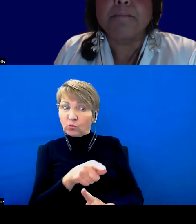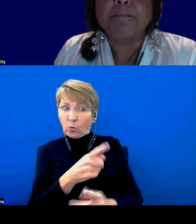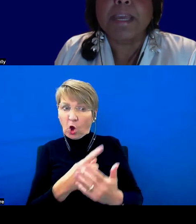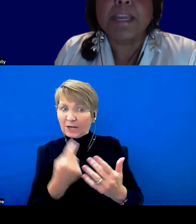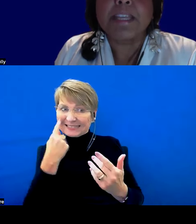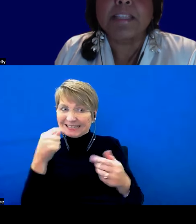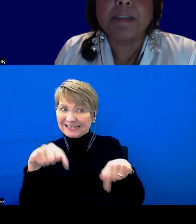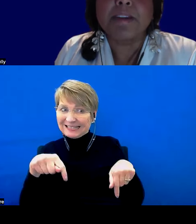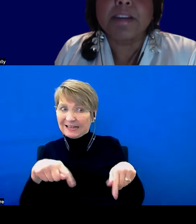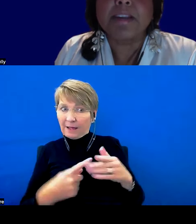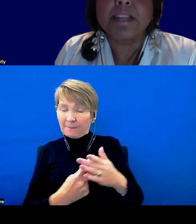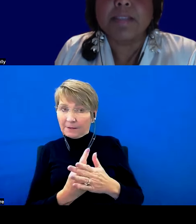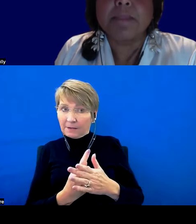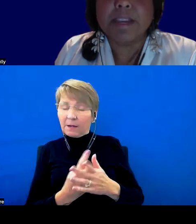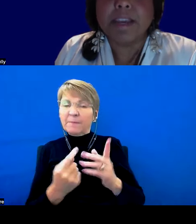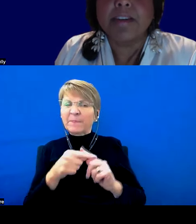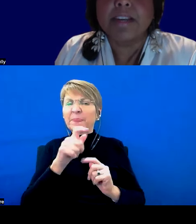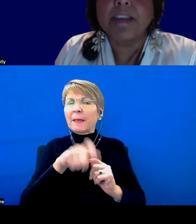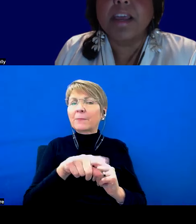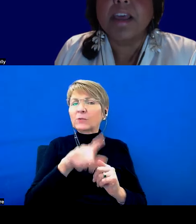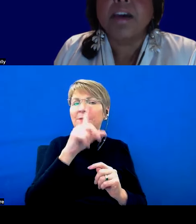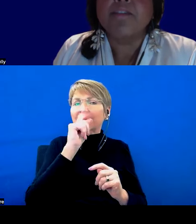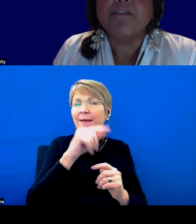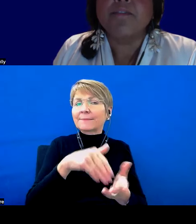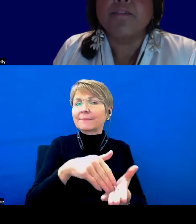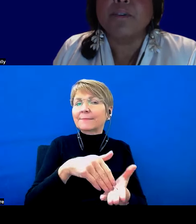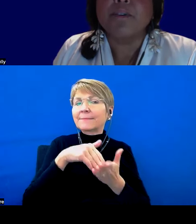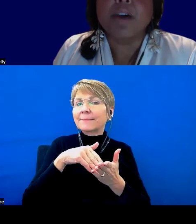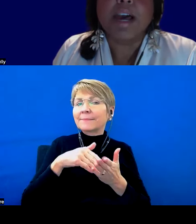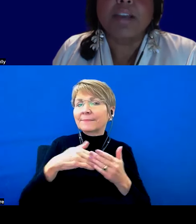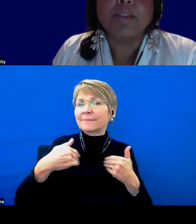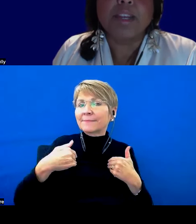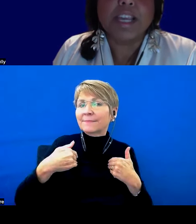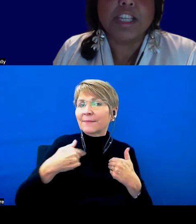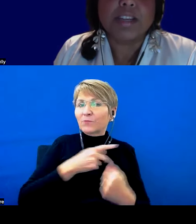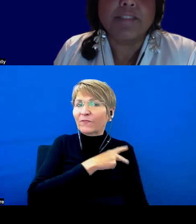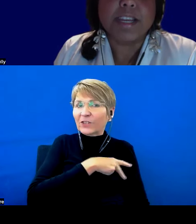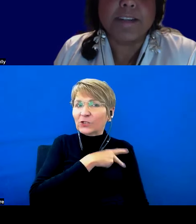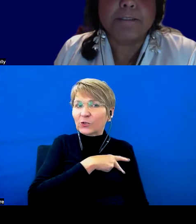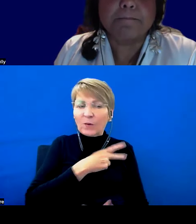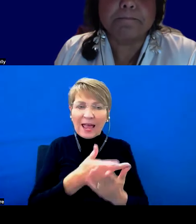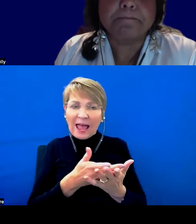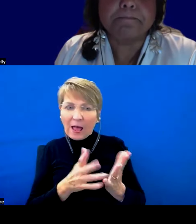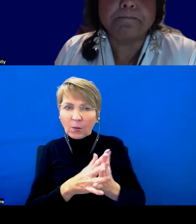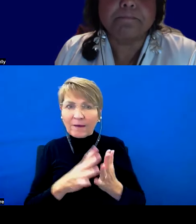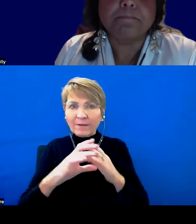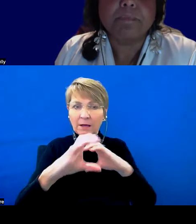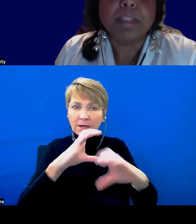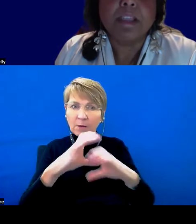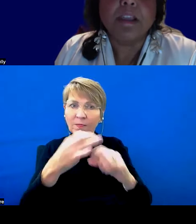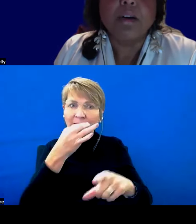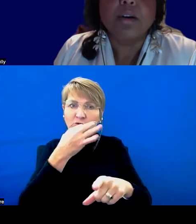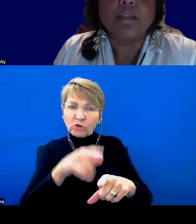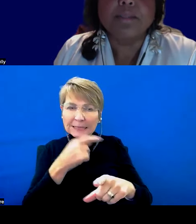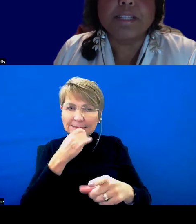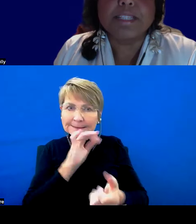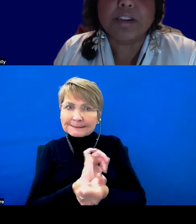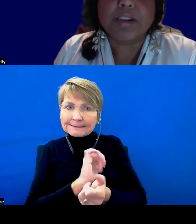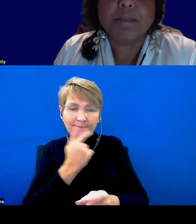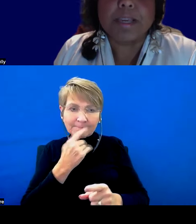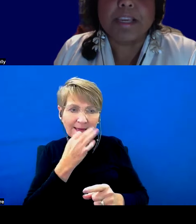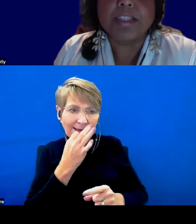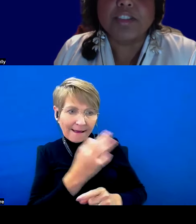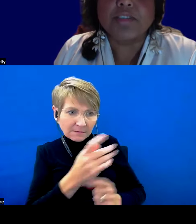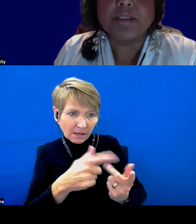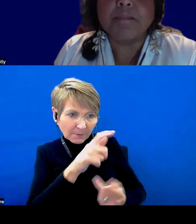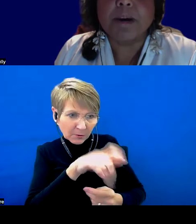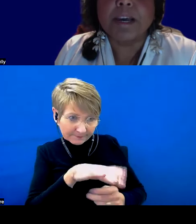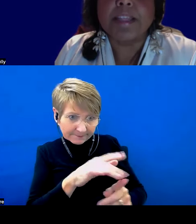be an intermediary for communication if needed. Orthoptic therapy is driven by the